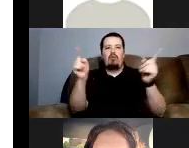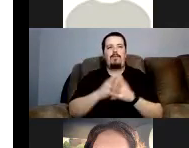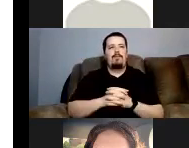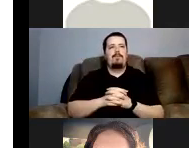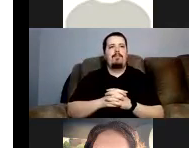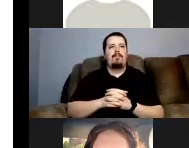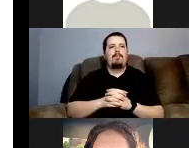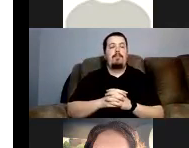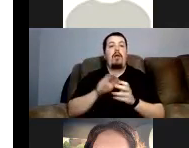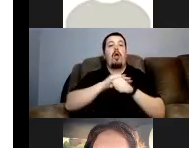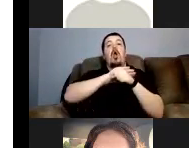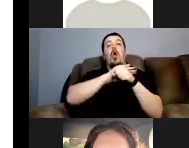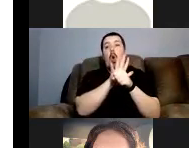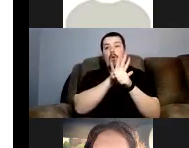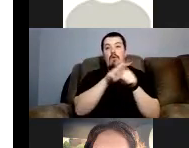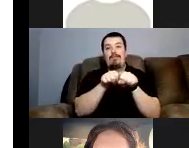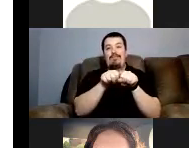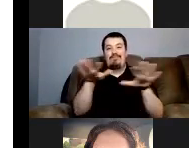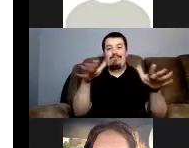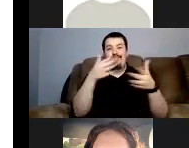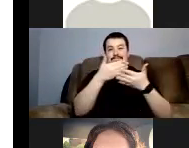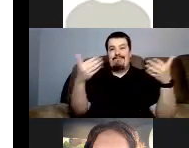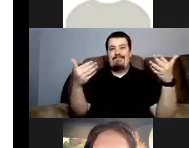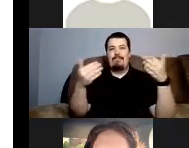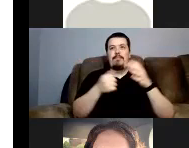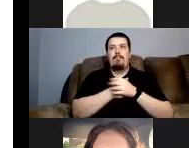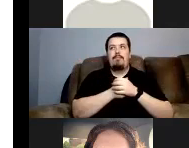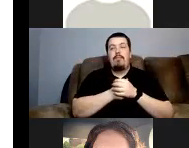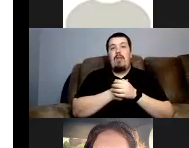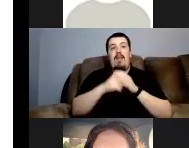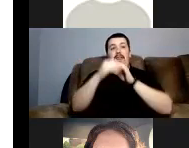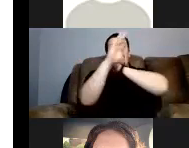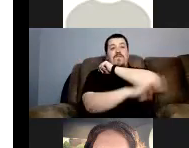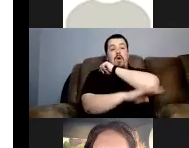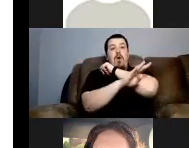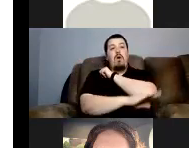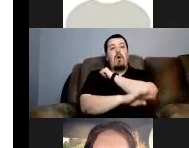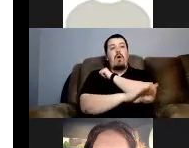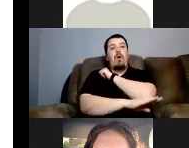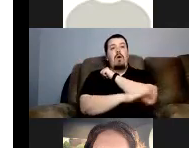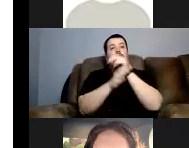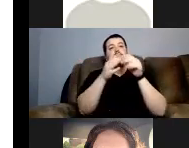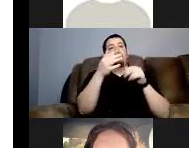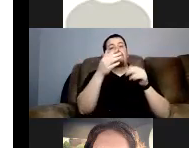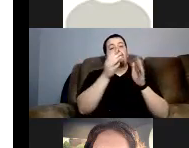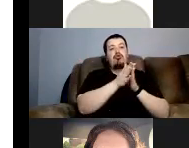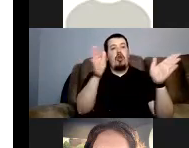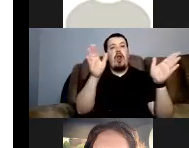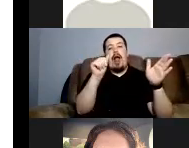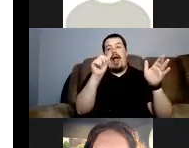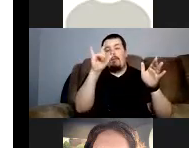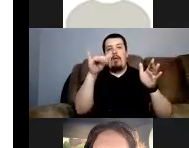COVID stuff. So in the fall the General Assembly called a special session to talk all